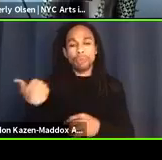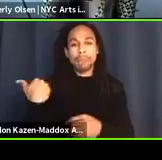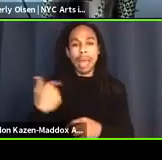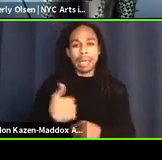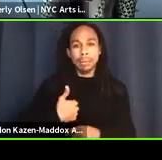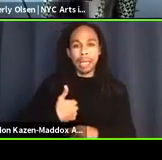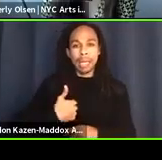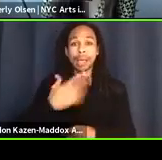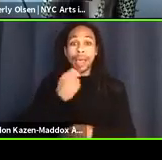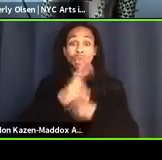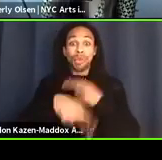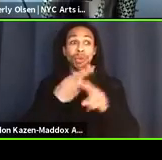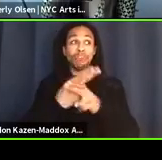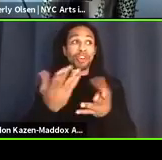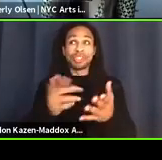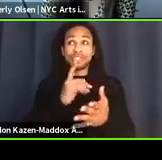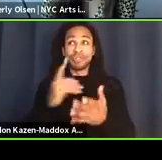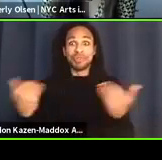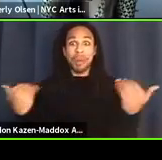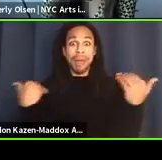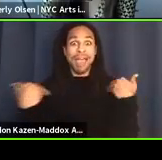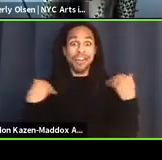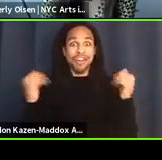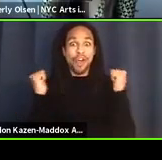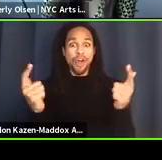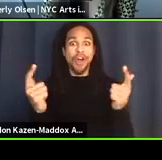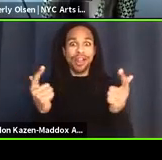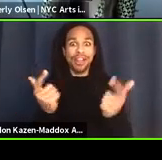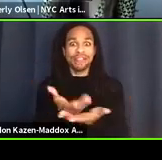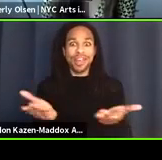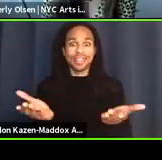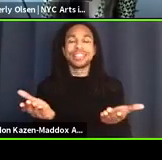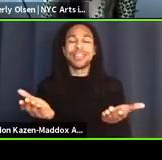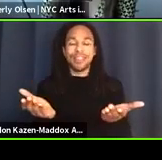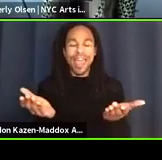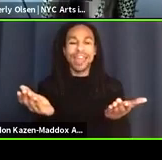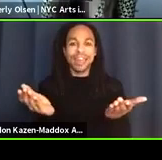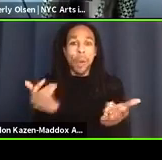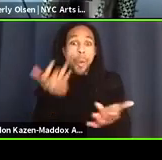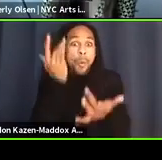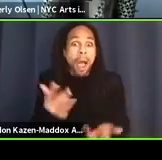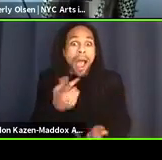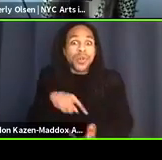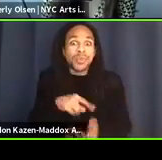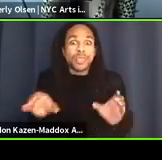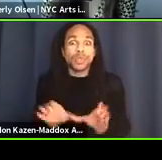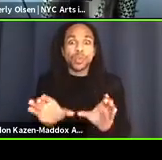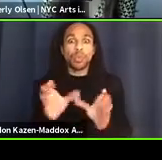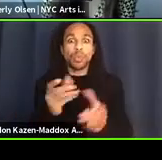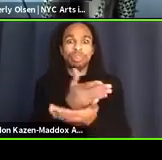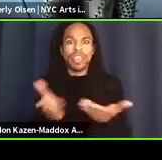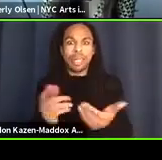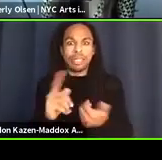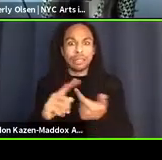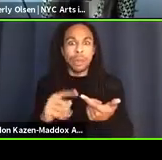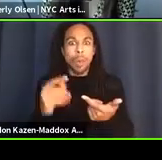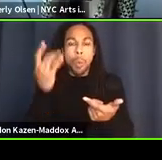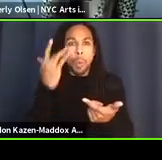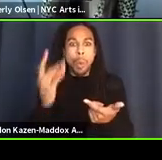or when any of us are asked the same question, there is that emotional connection to what